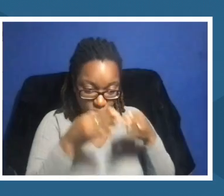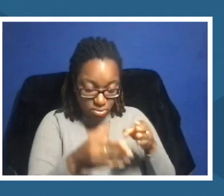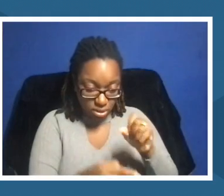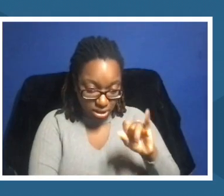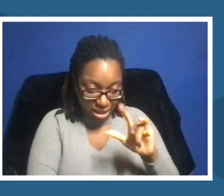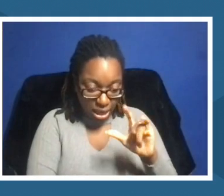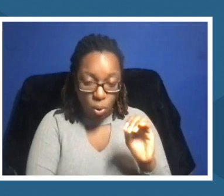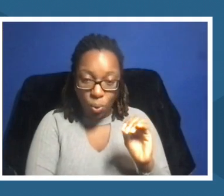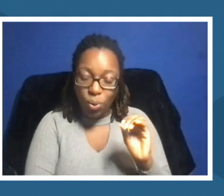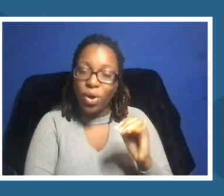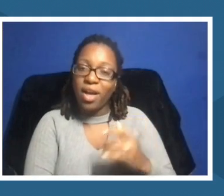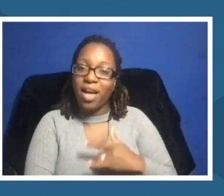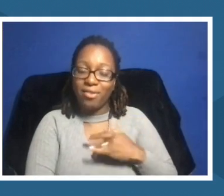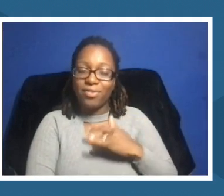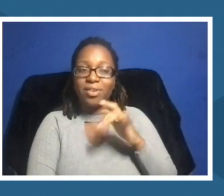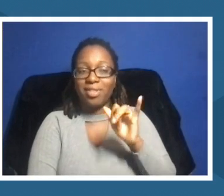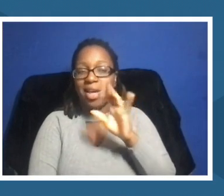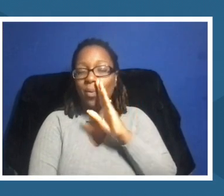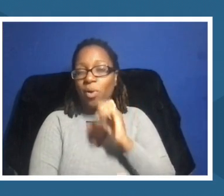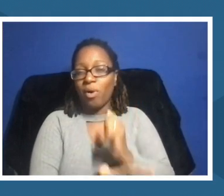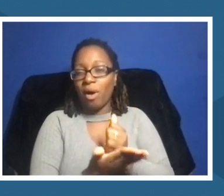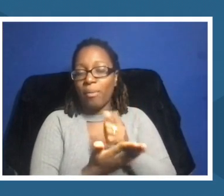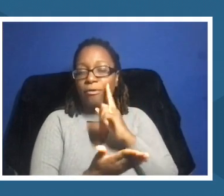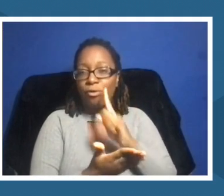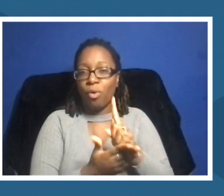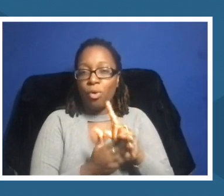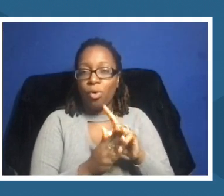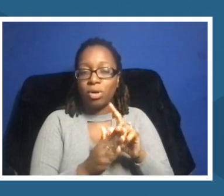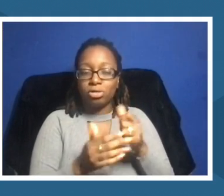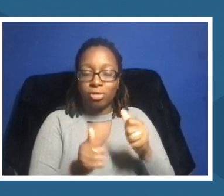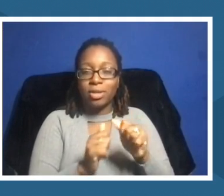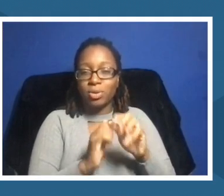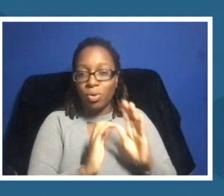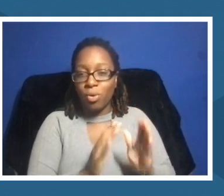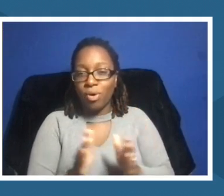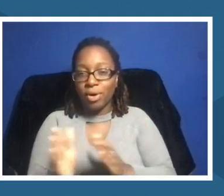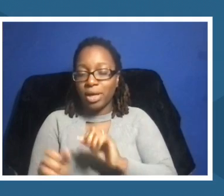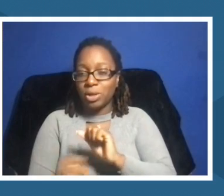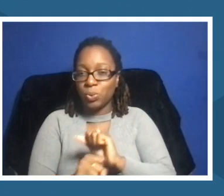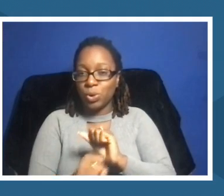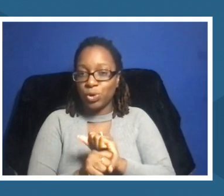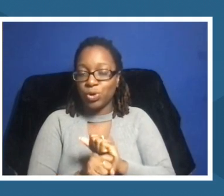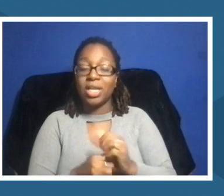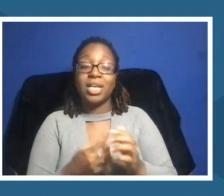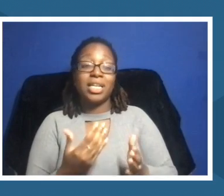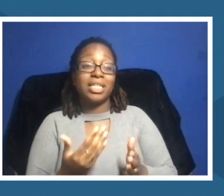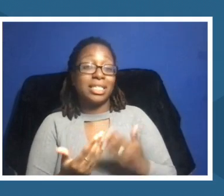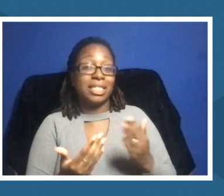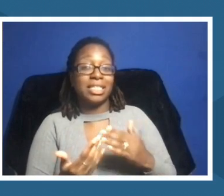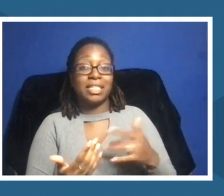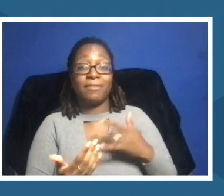organizing work um it's easy to just kind of